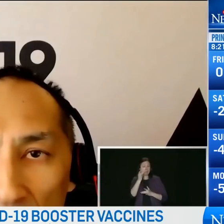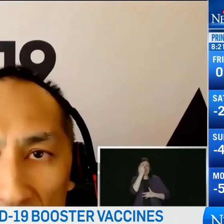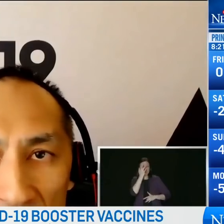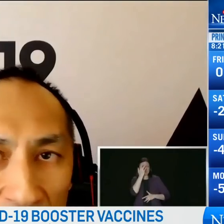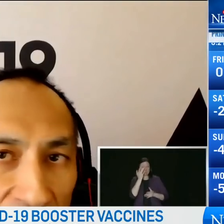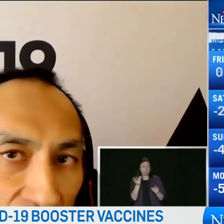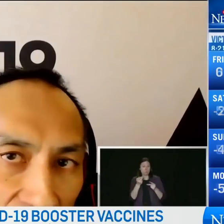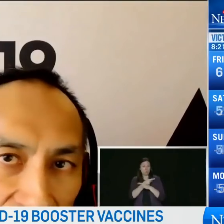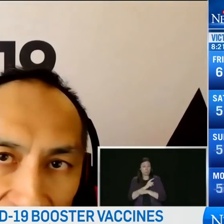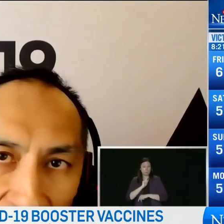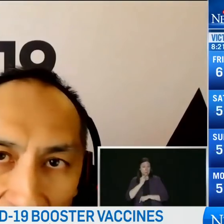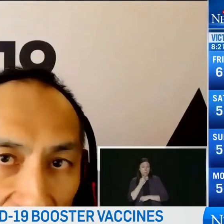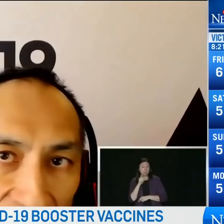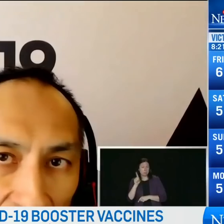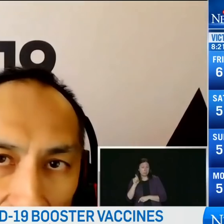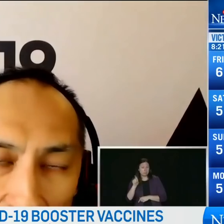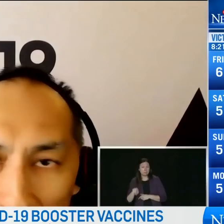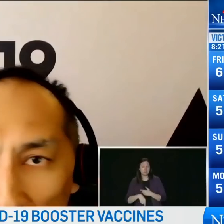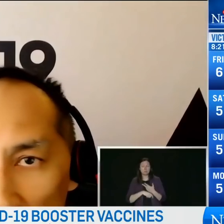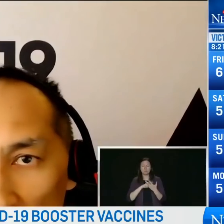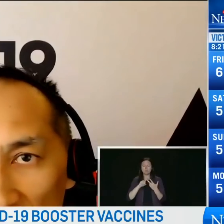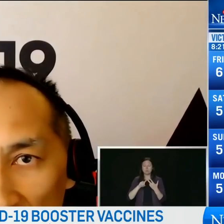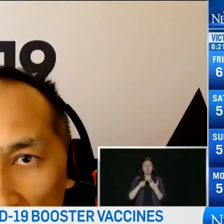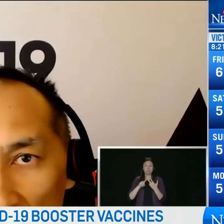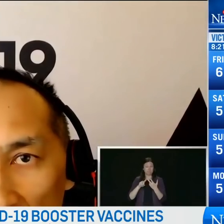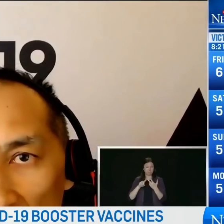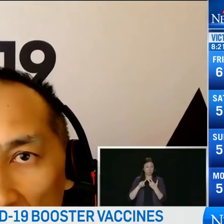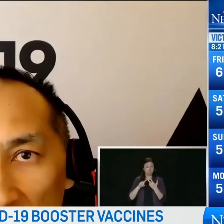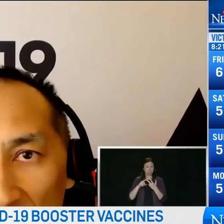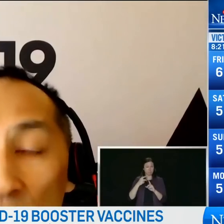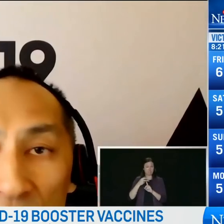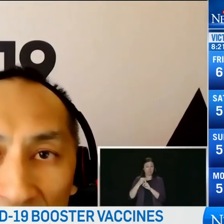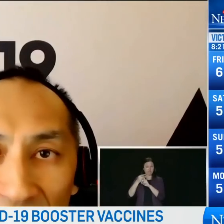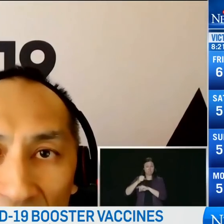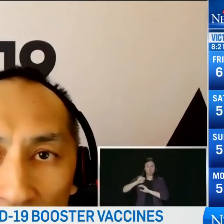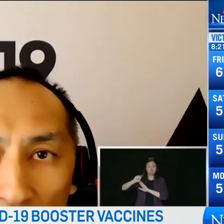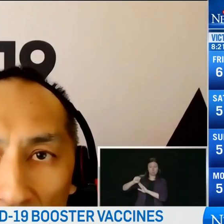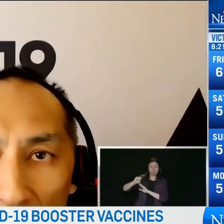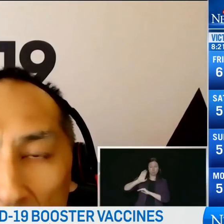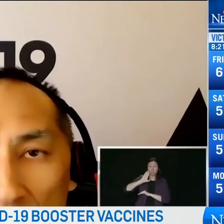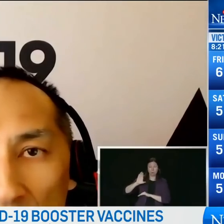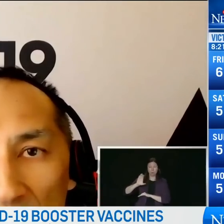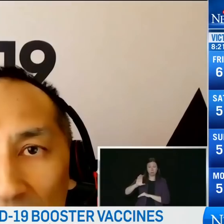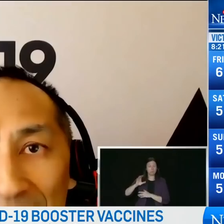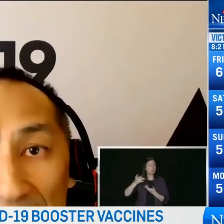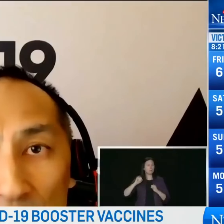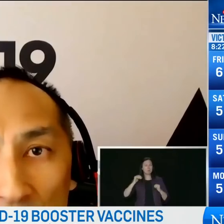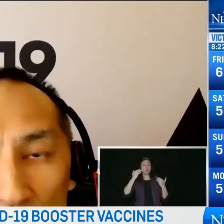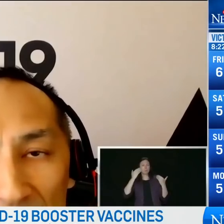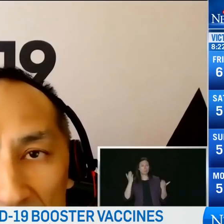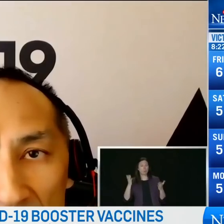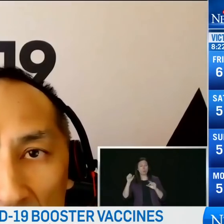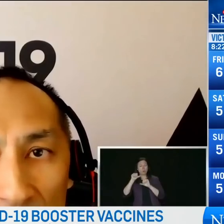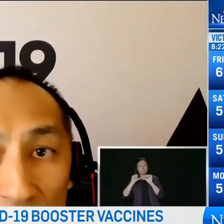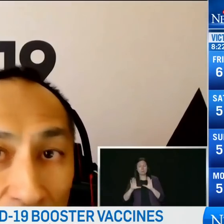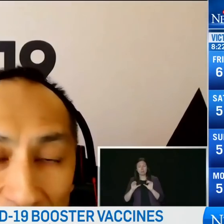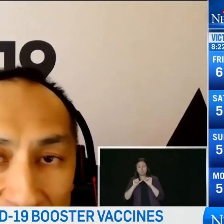DOES IT LEAD TO MORE SERIOUS ILLNESS? AND WHAT ARE IMPLICATIONS REGARDING VACCINES.